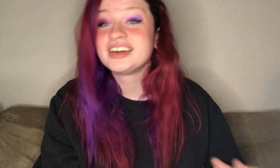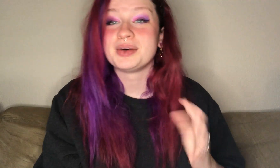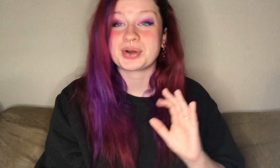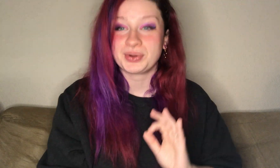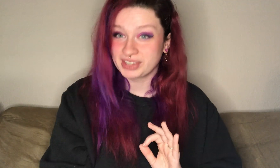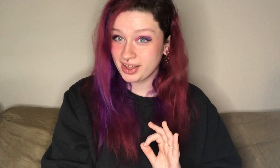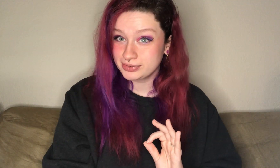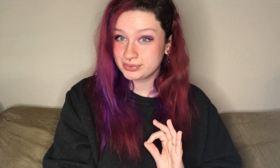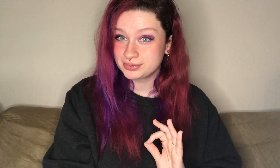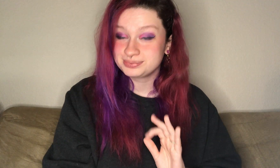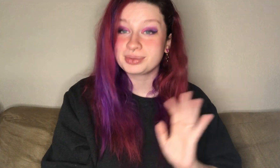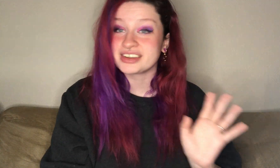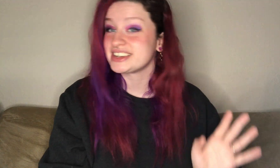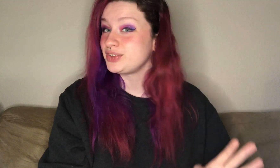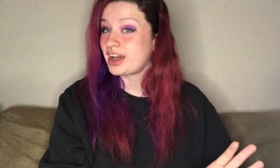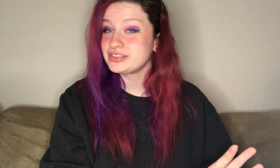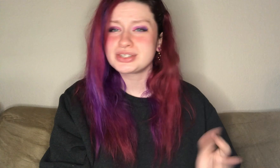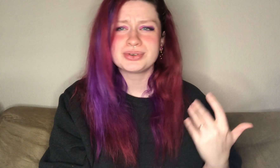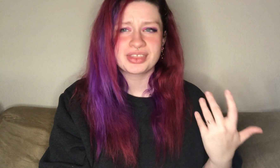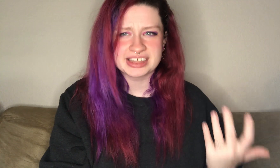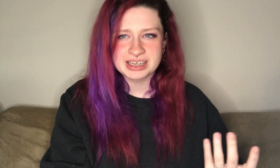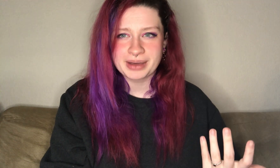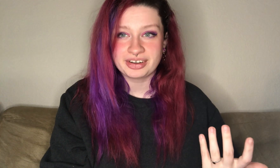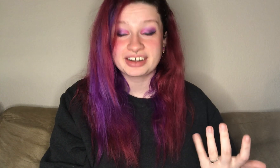i'm going to hold off pause it if you have to think about it